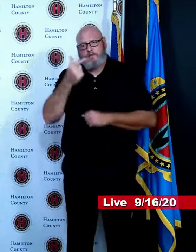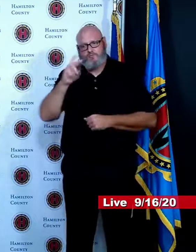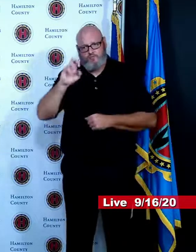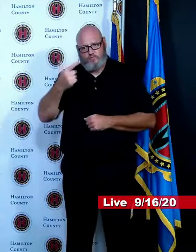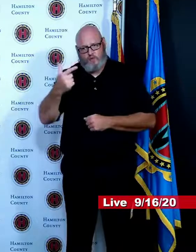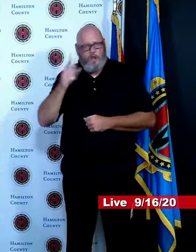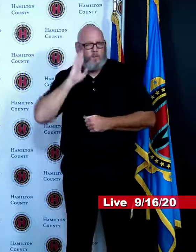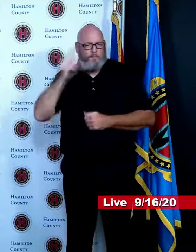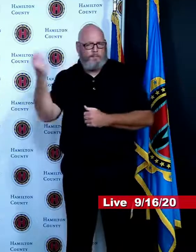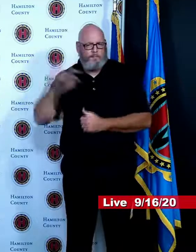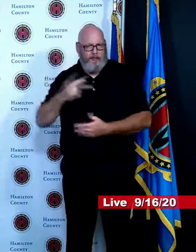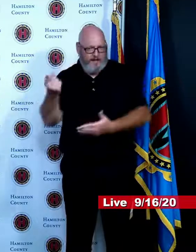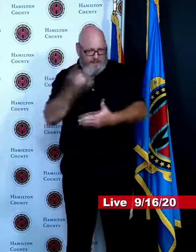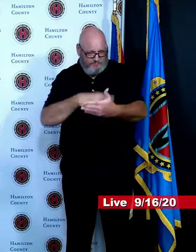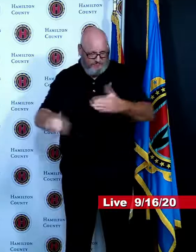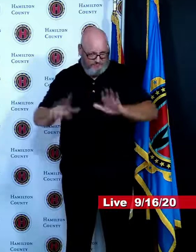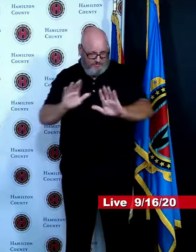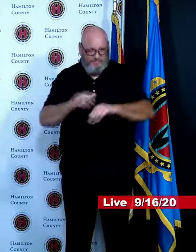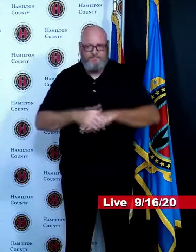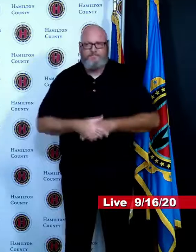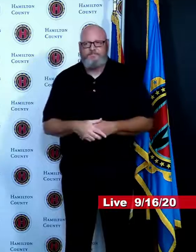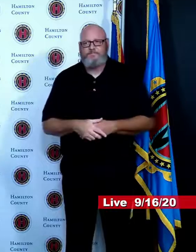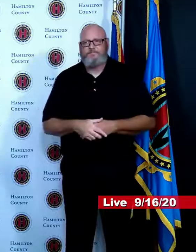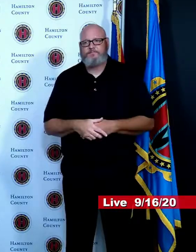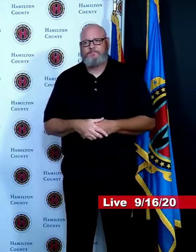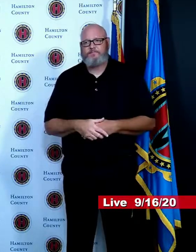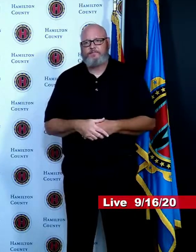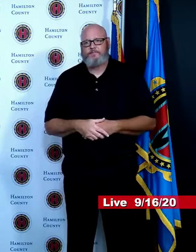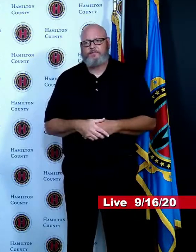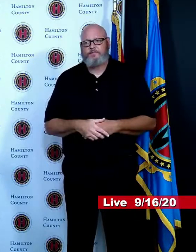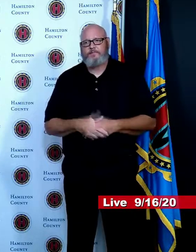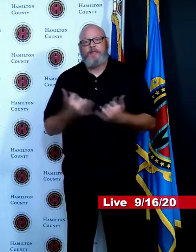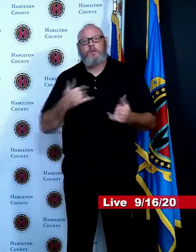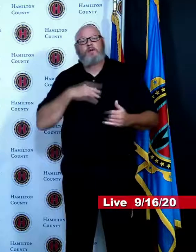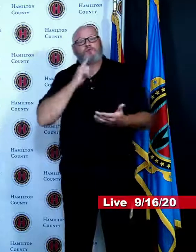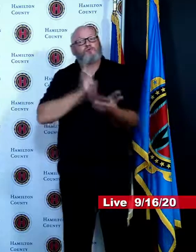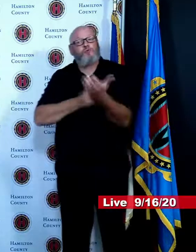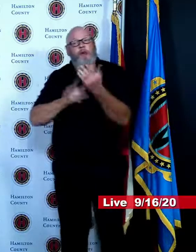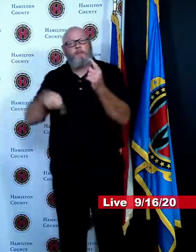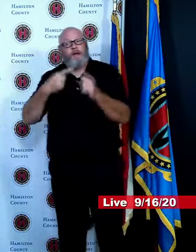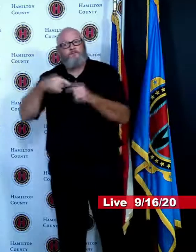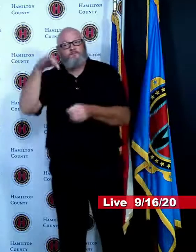talk about voting at one of these briefings we're going to get some experts in either next week or the following to